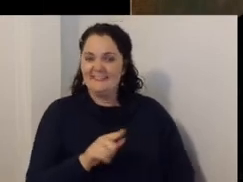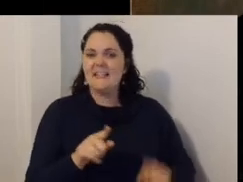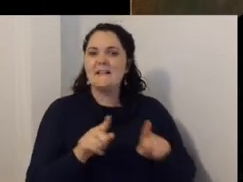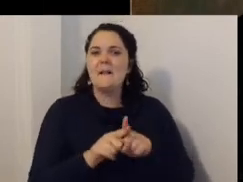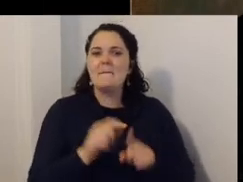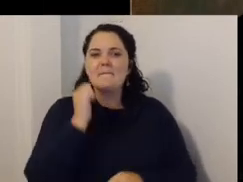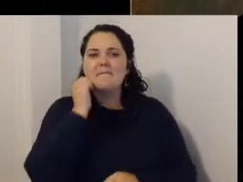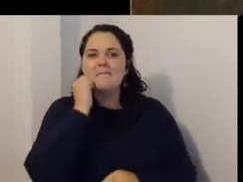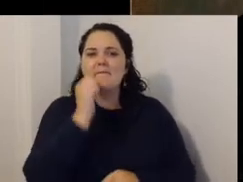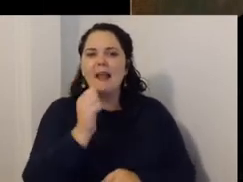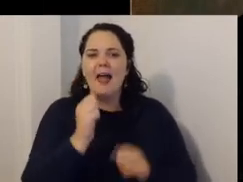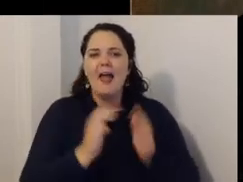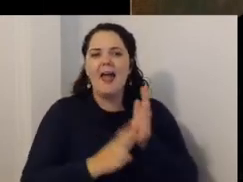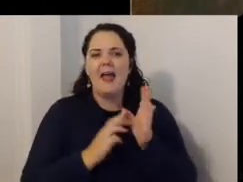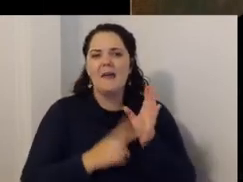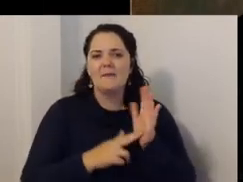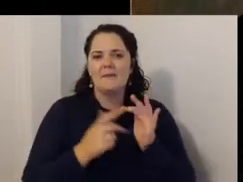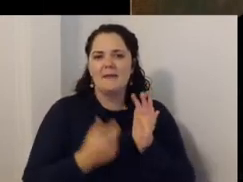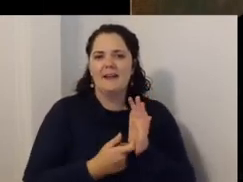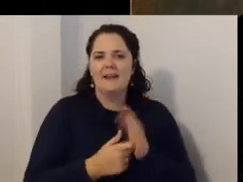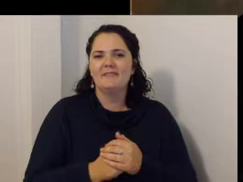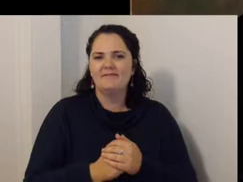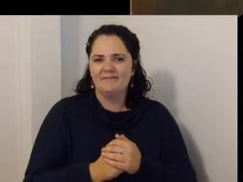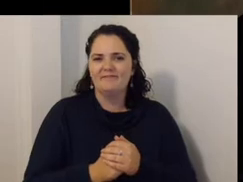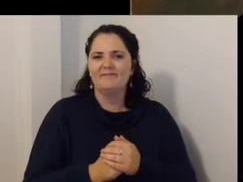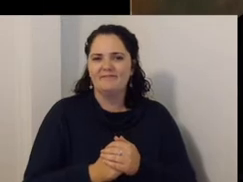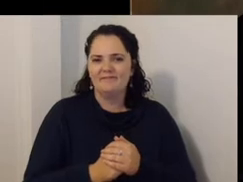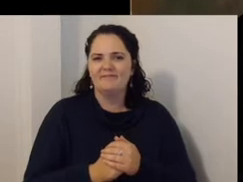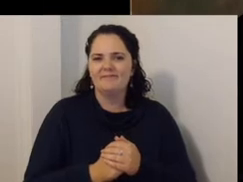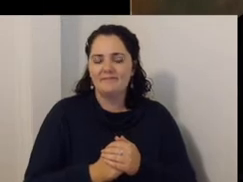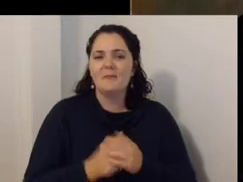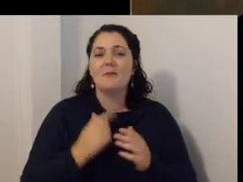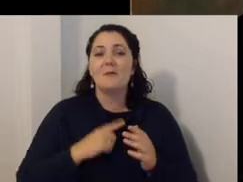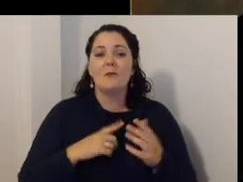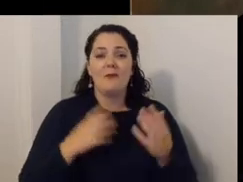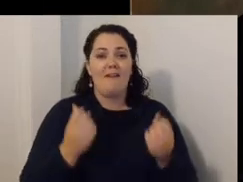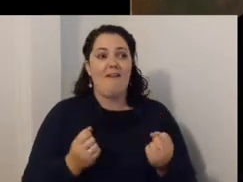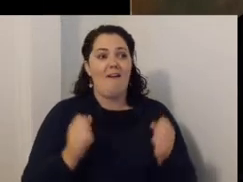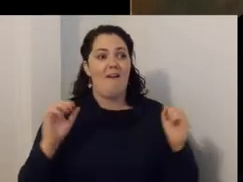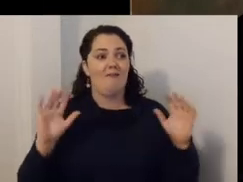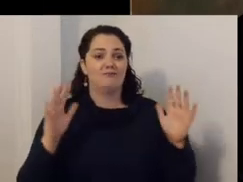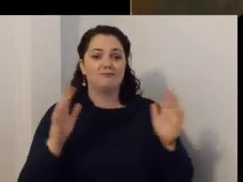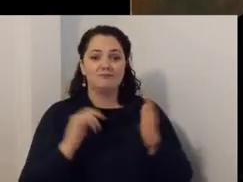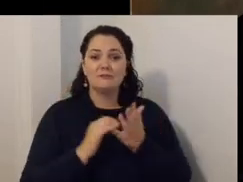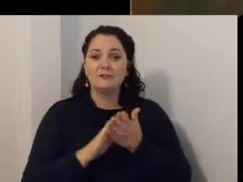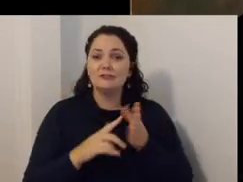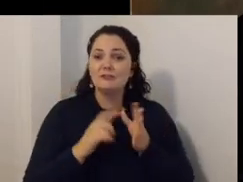really intense darkness where things that are in shadow just sink back into space, into the darkness